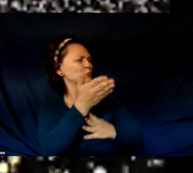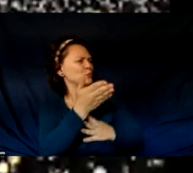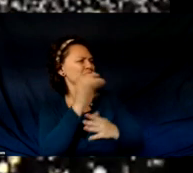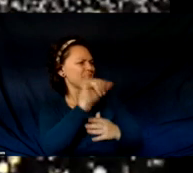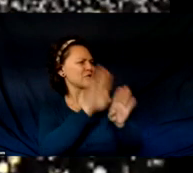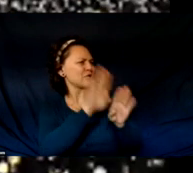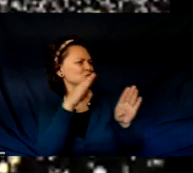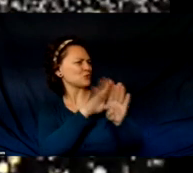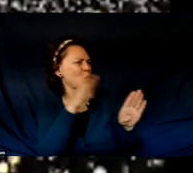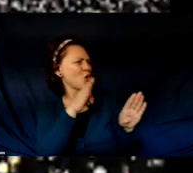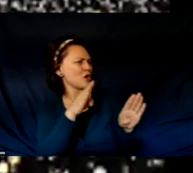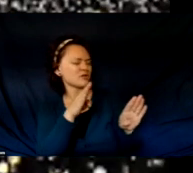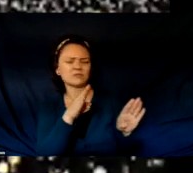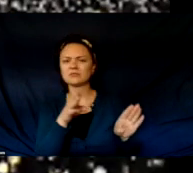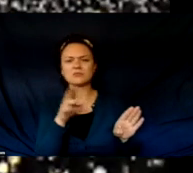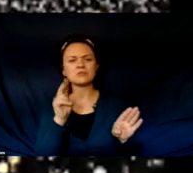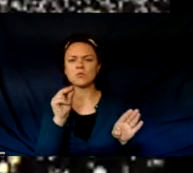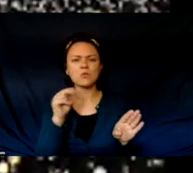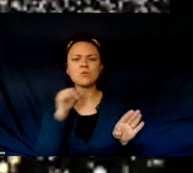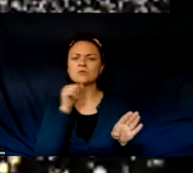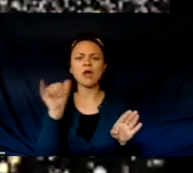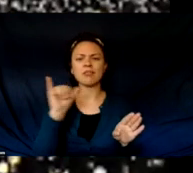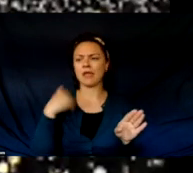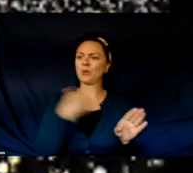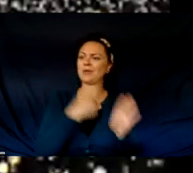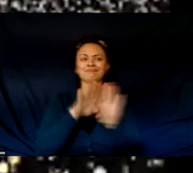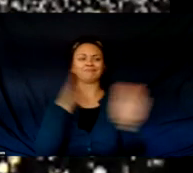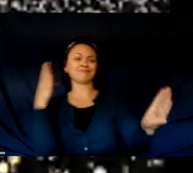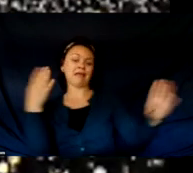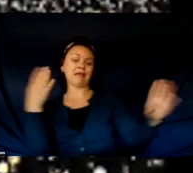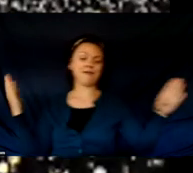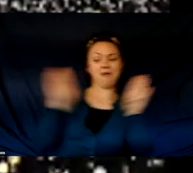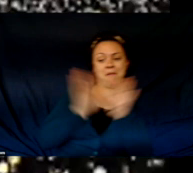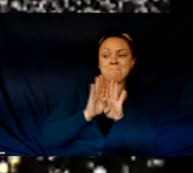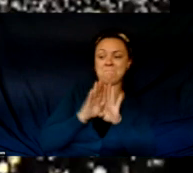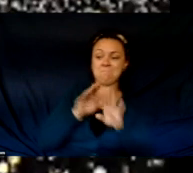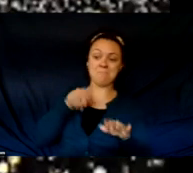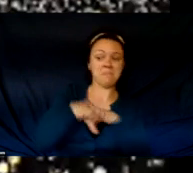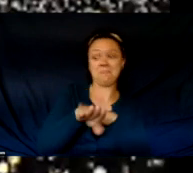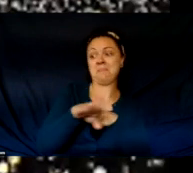And being siloed and being elitist.